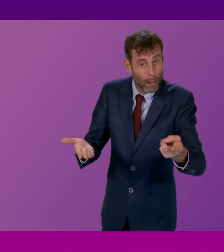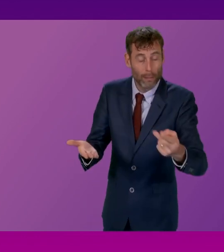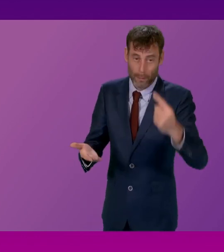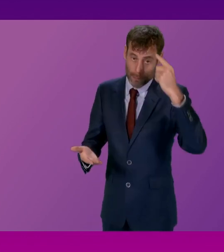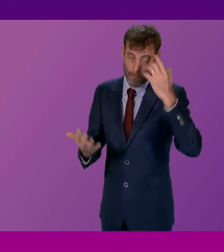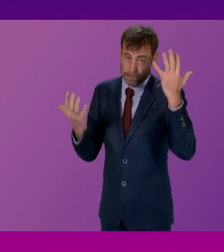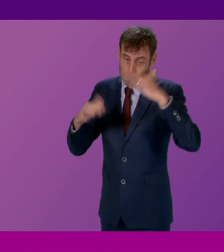medical supplies.